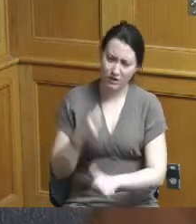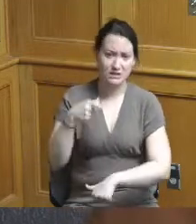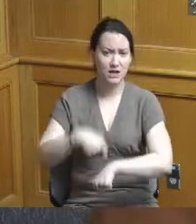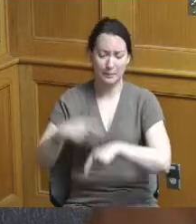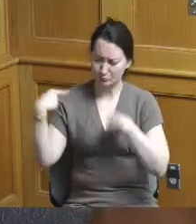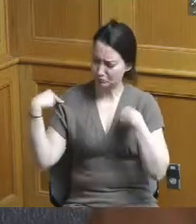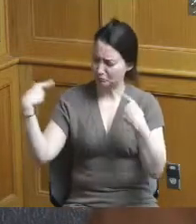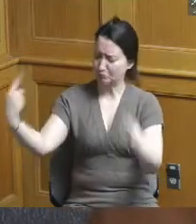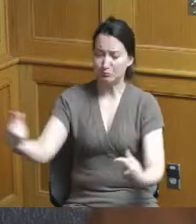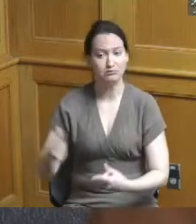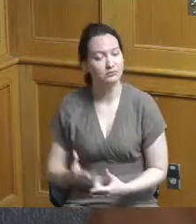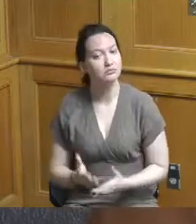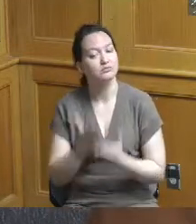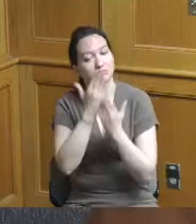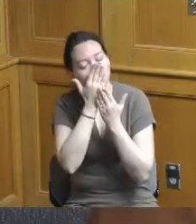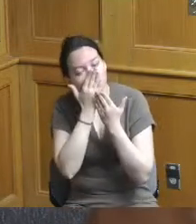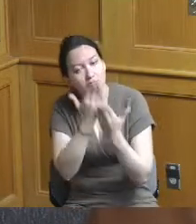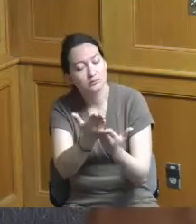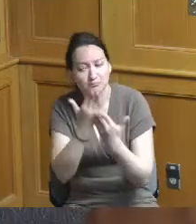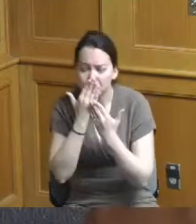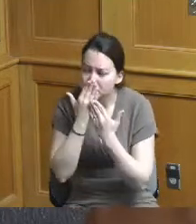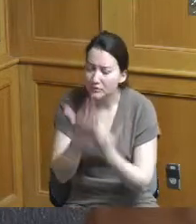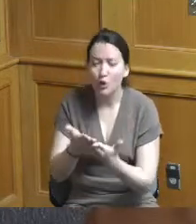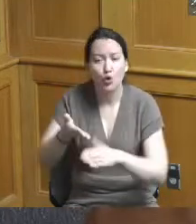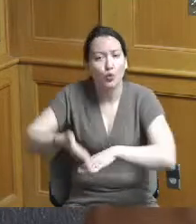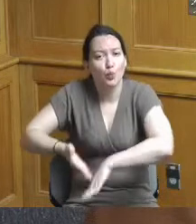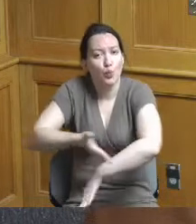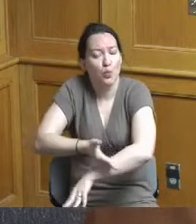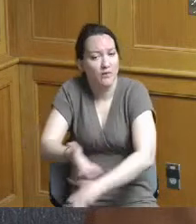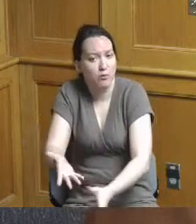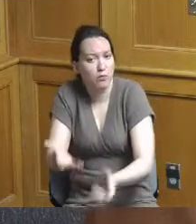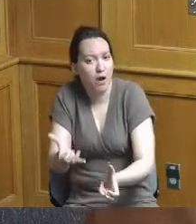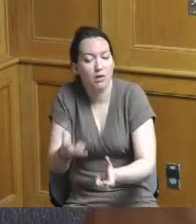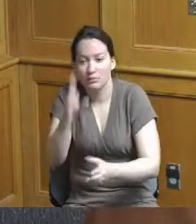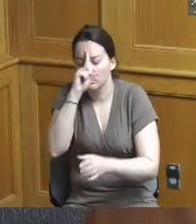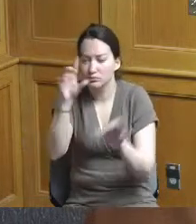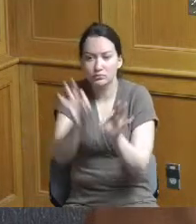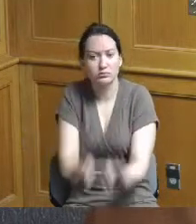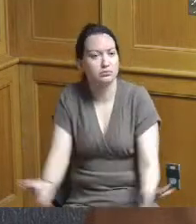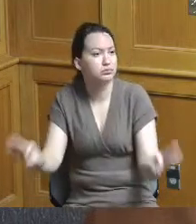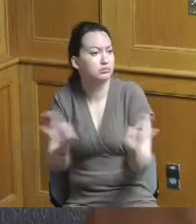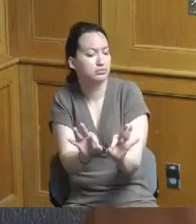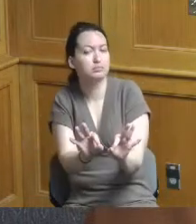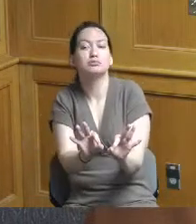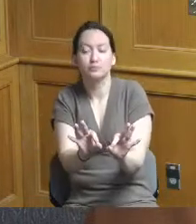I do appreciate we want to make improvements I think it's important to also note that a lot